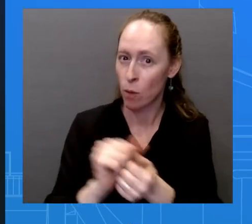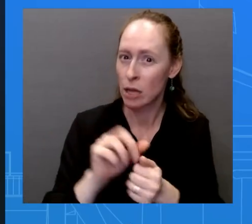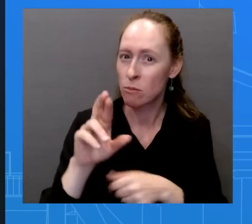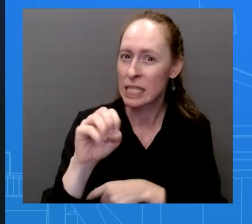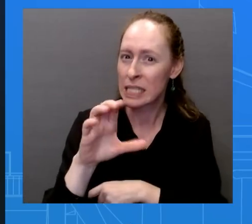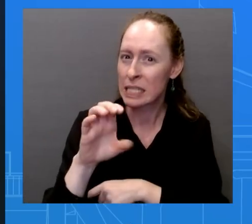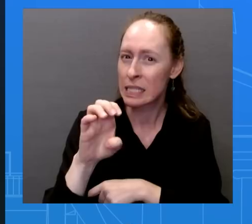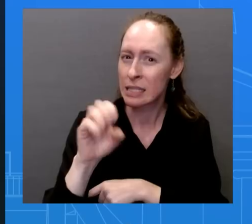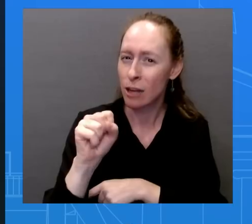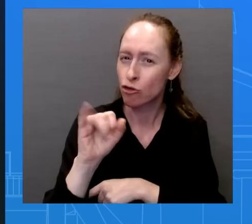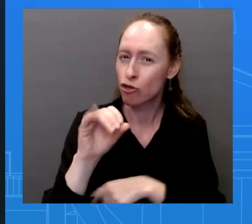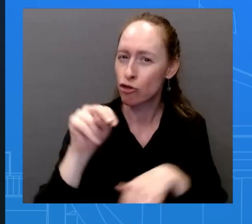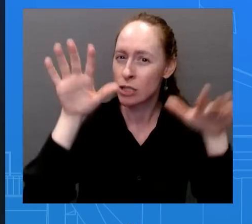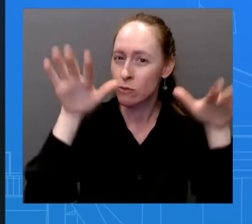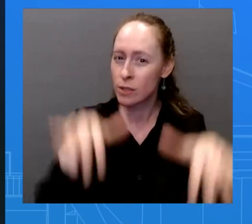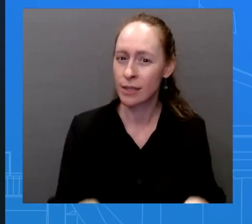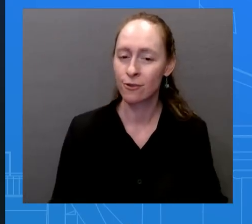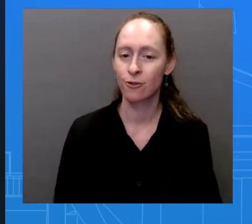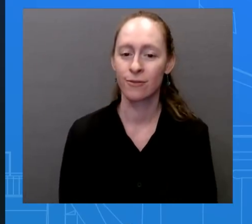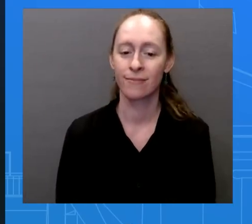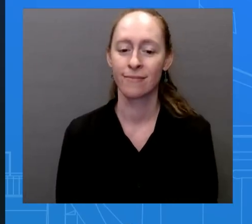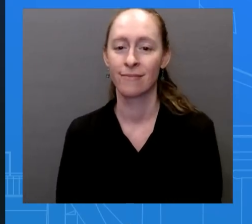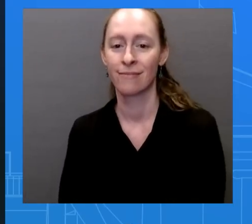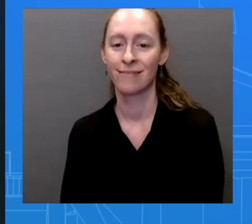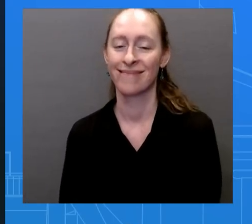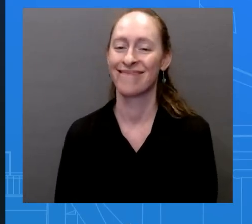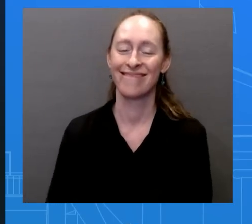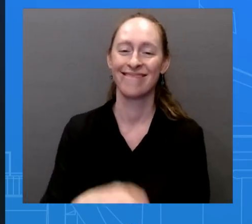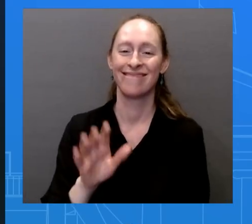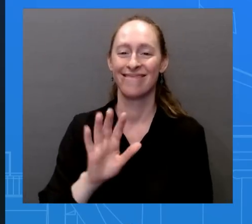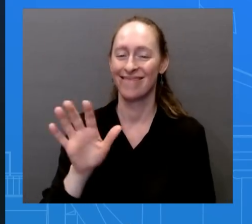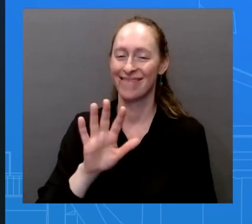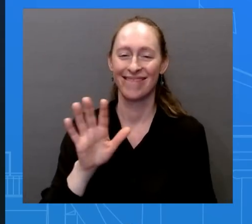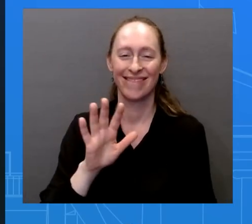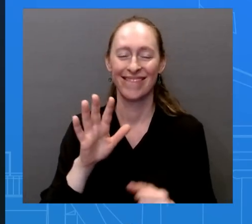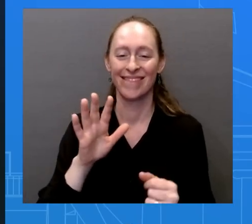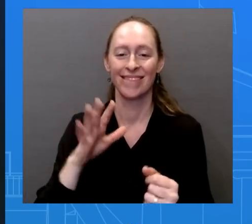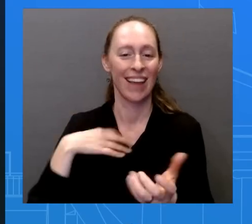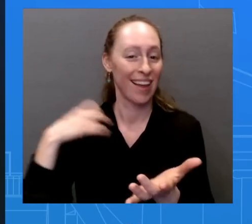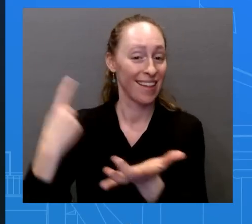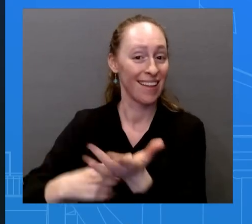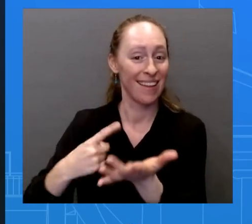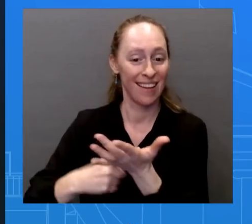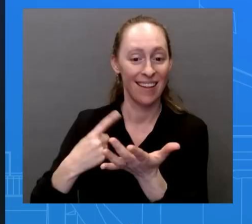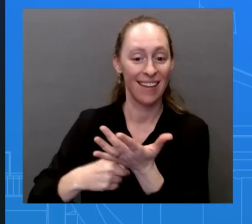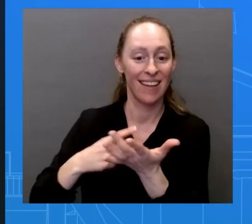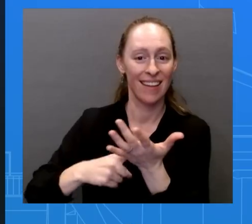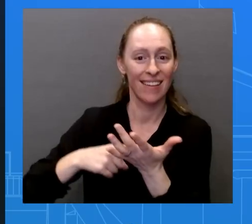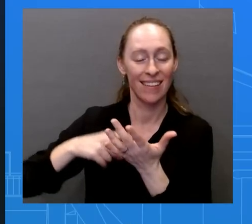When you think about the ni- -- we've been here for about 20 months. When he walked in, businesses were closed,